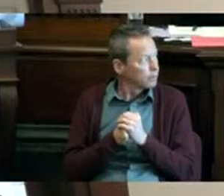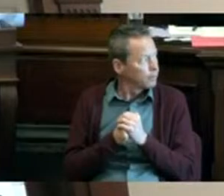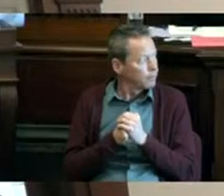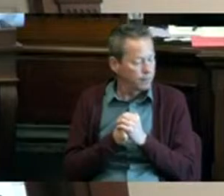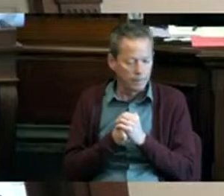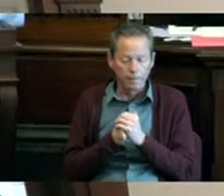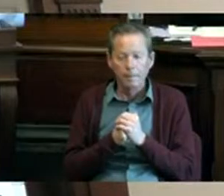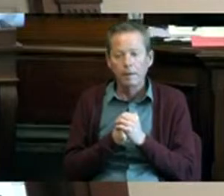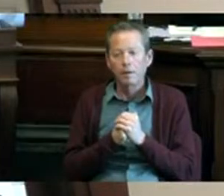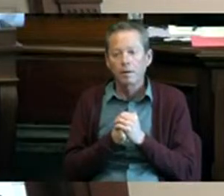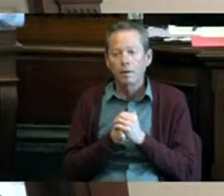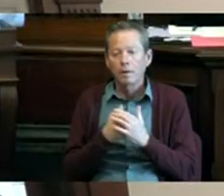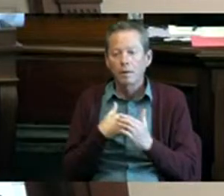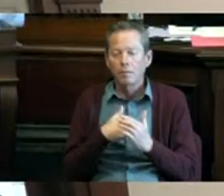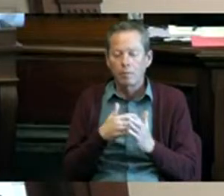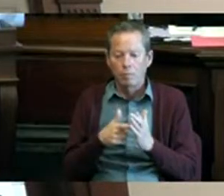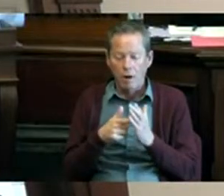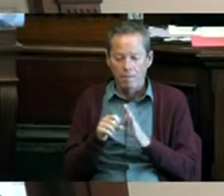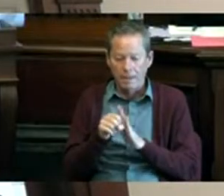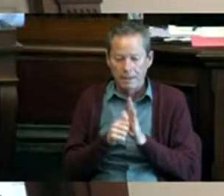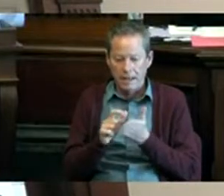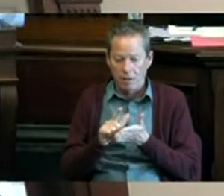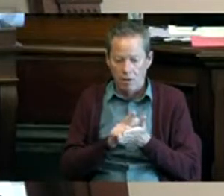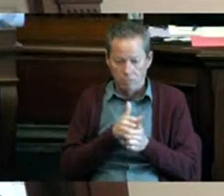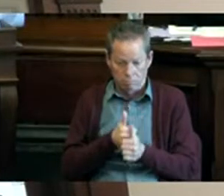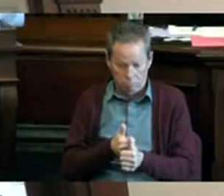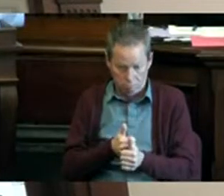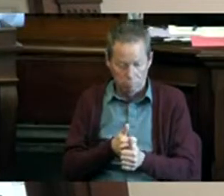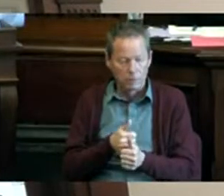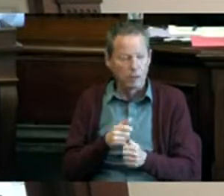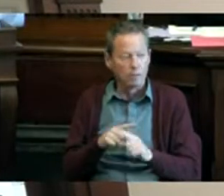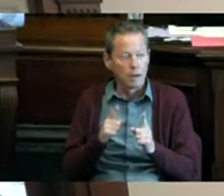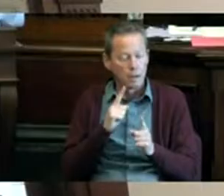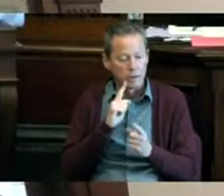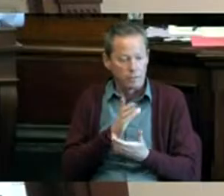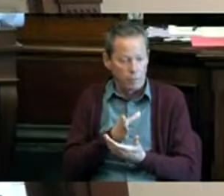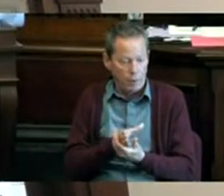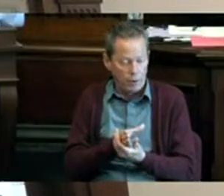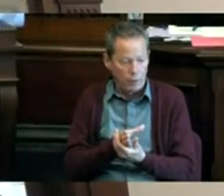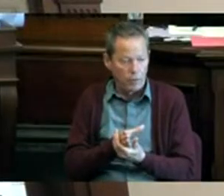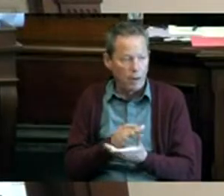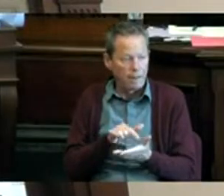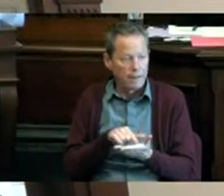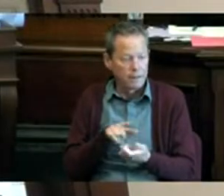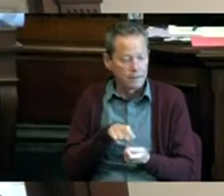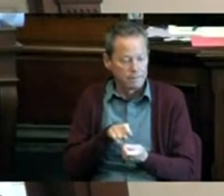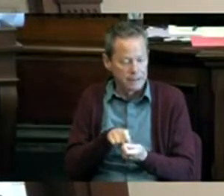Lightfoot. Yeah. We're not going to let that slide like that. So